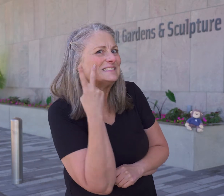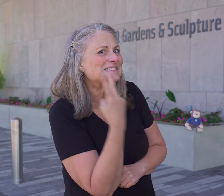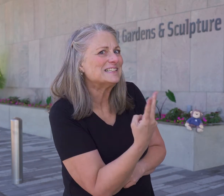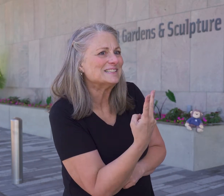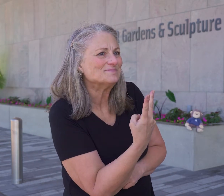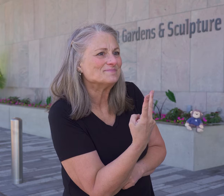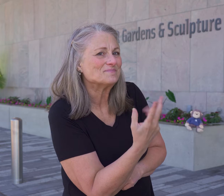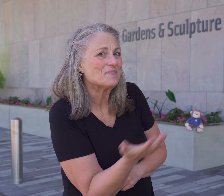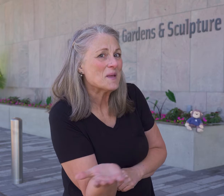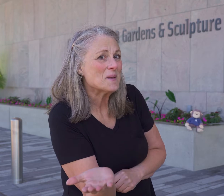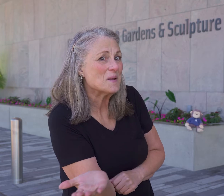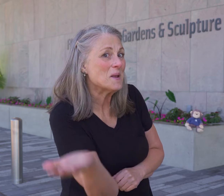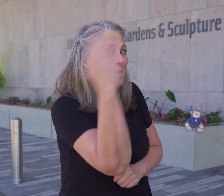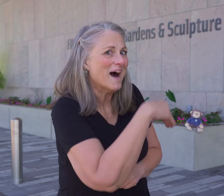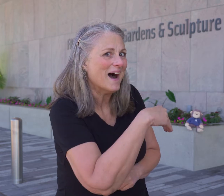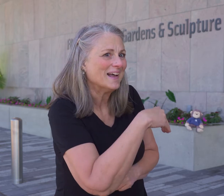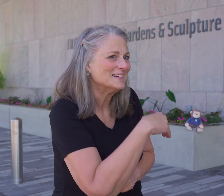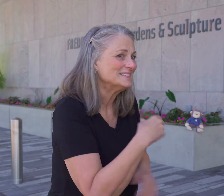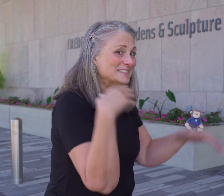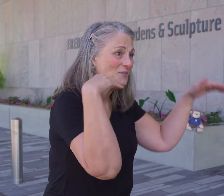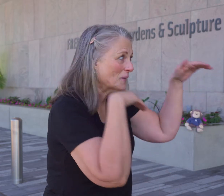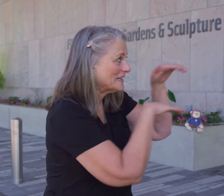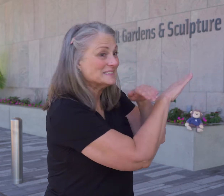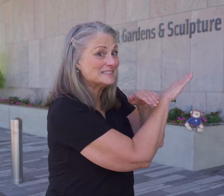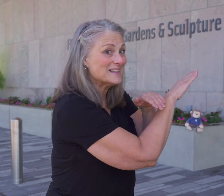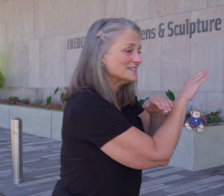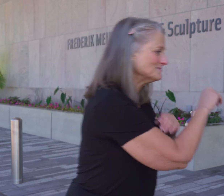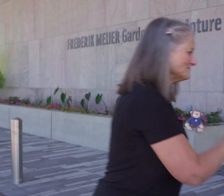We will see examples of both. Come on you guys, let's go inside.